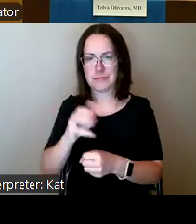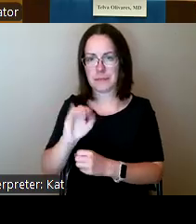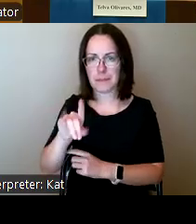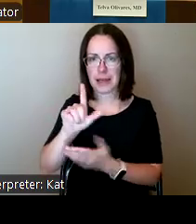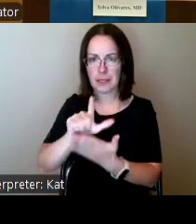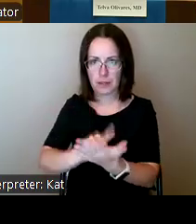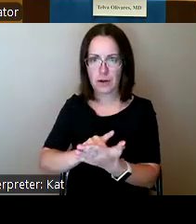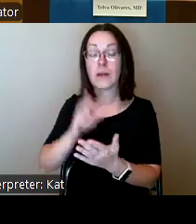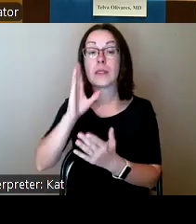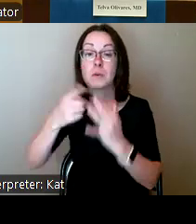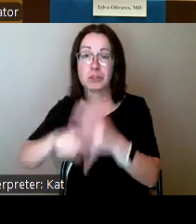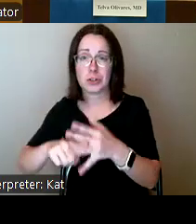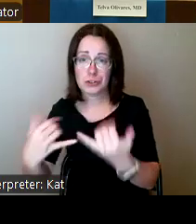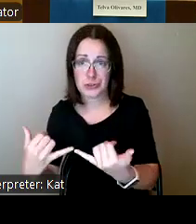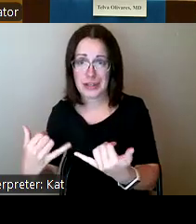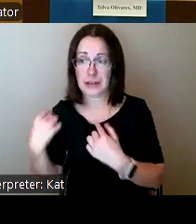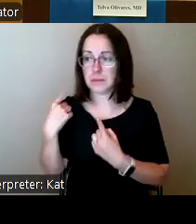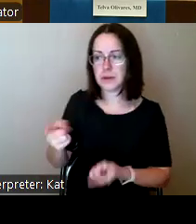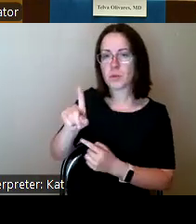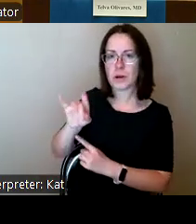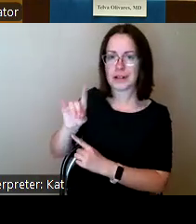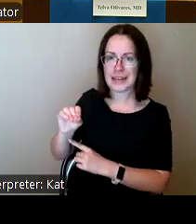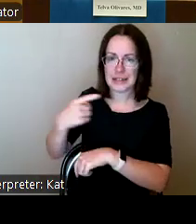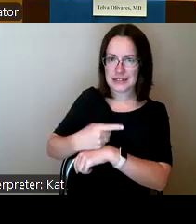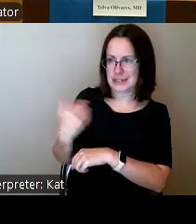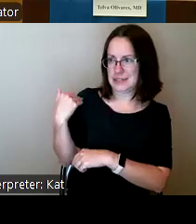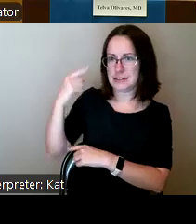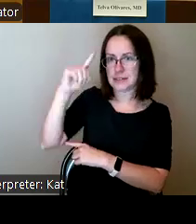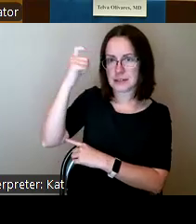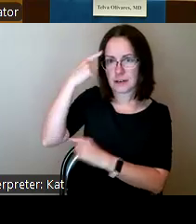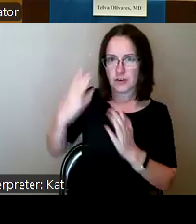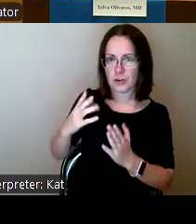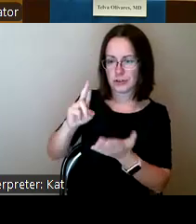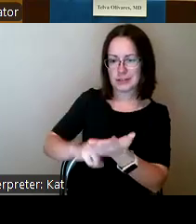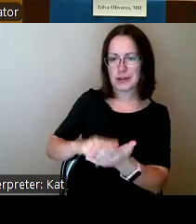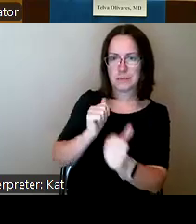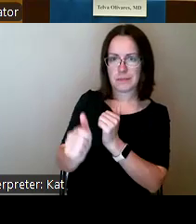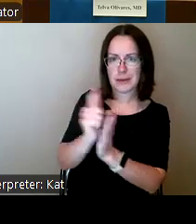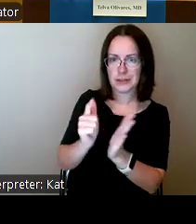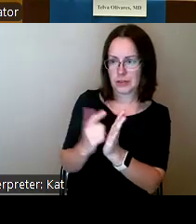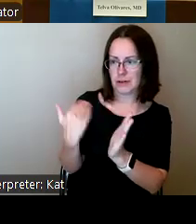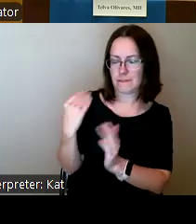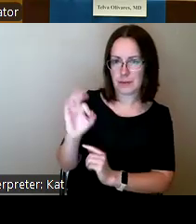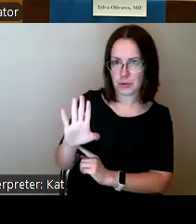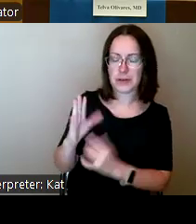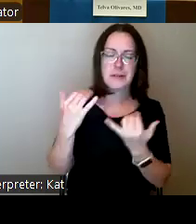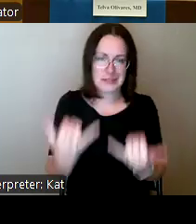days since Governor Hokll signed it into law in February. This wait period was intended and